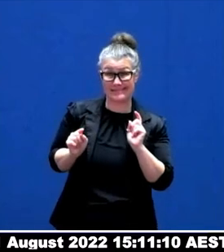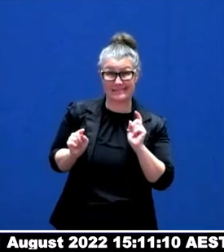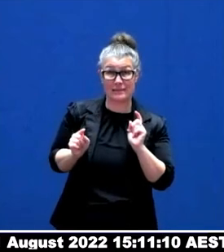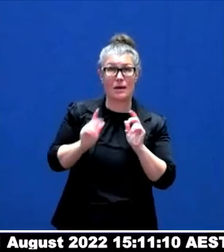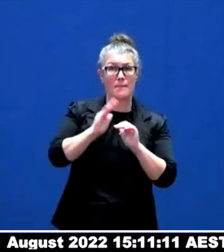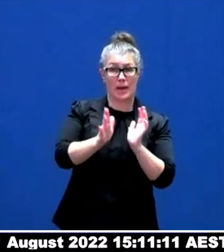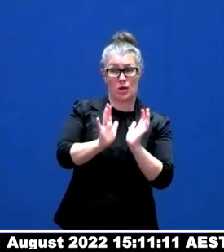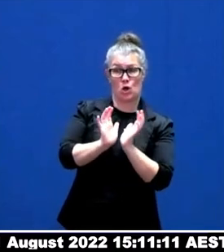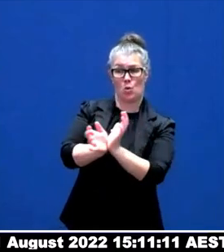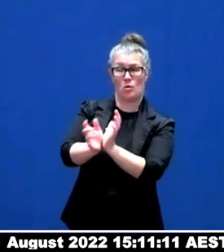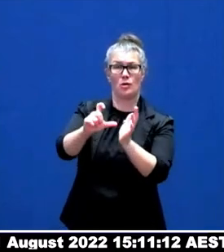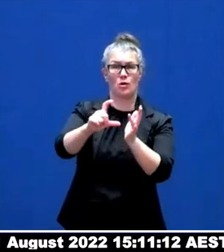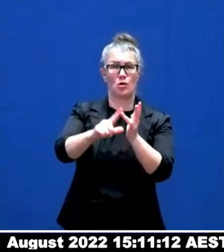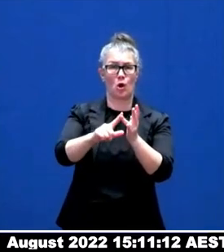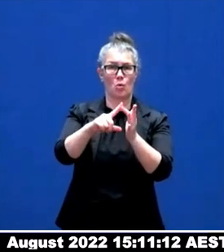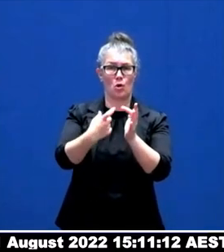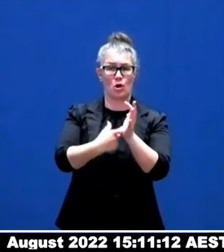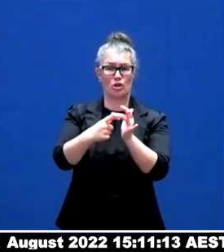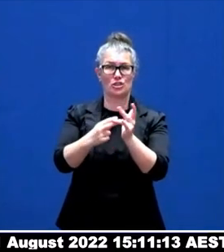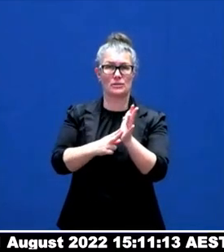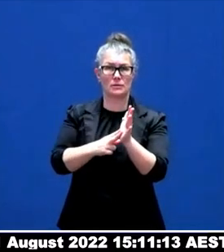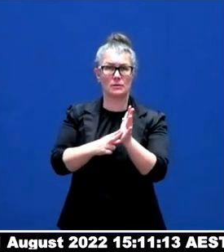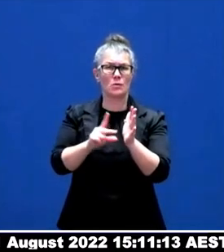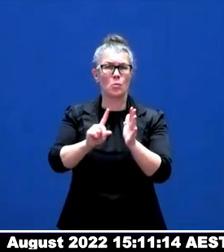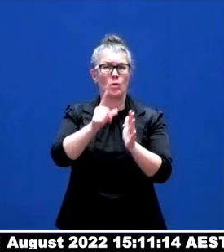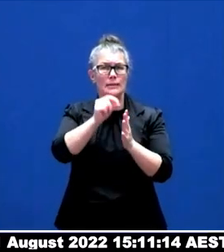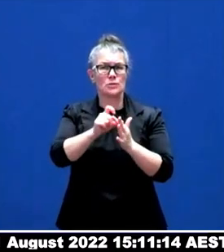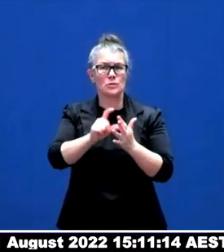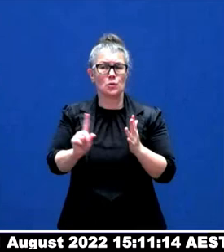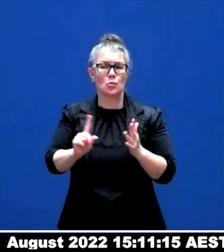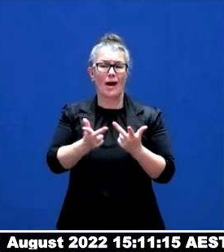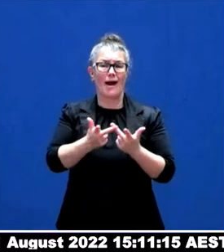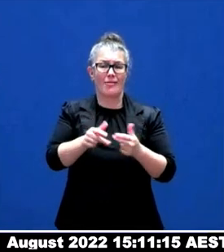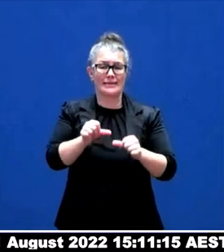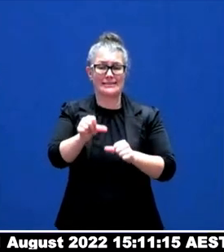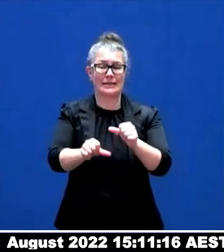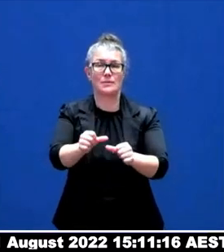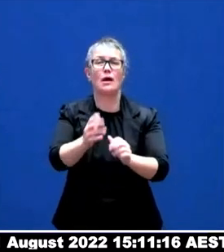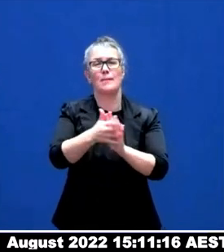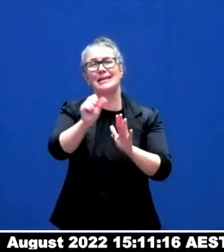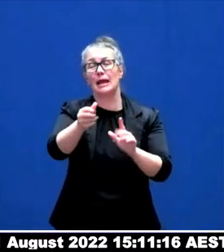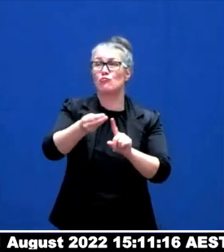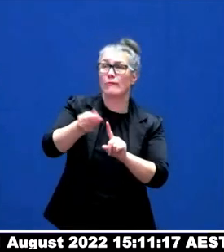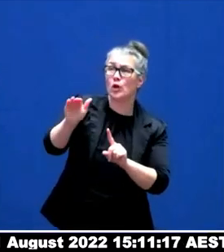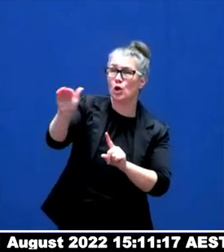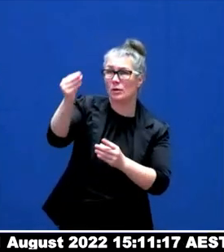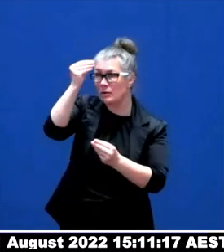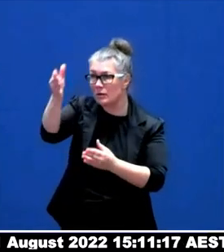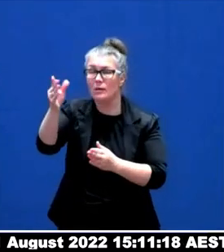there anything more you can do other than those steps you've just pointed out about where you'd refer it to? What can the NDIA itself do?